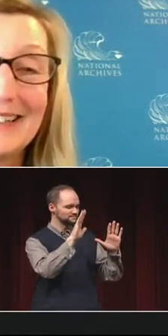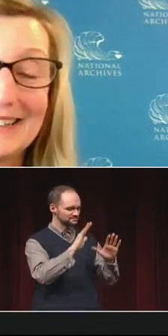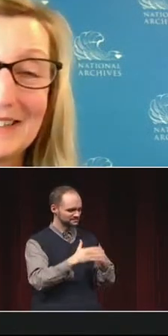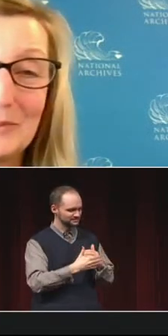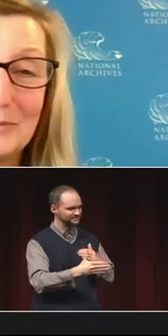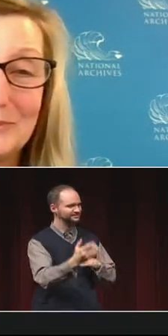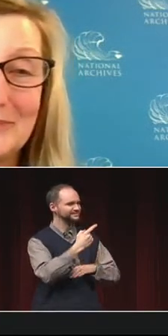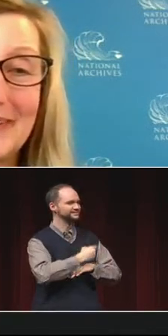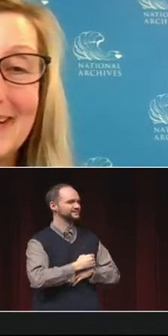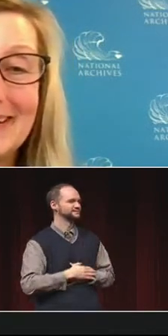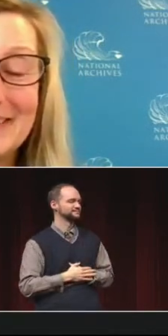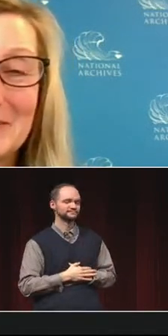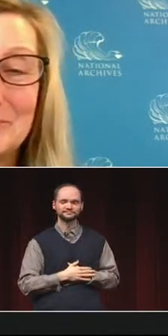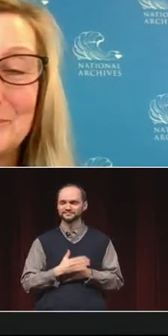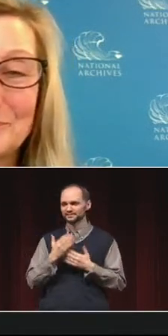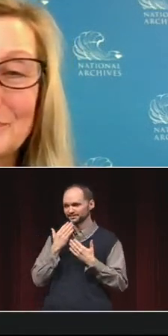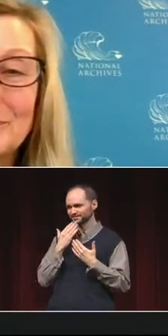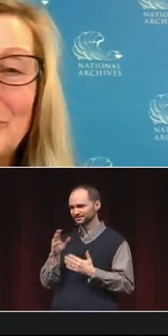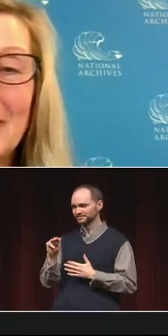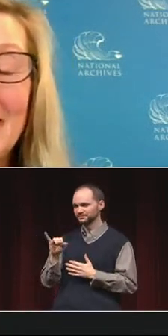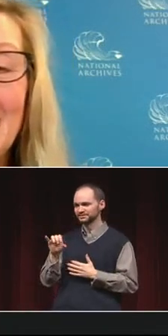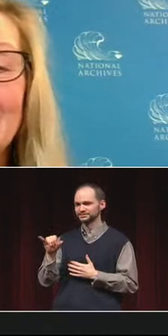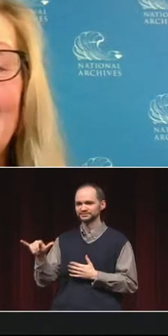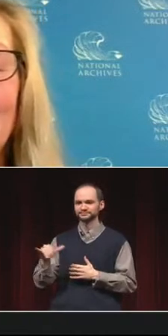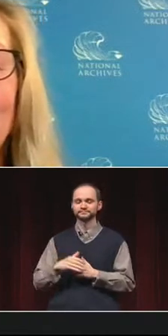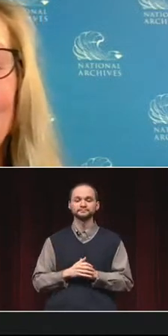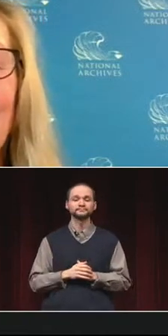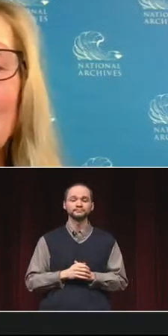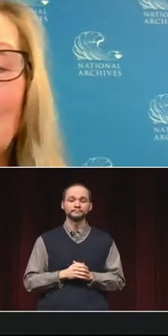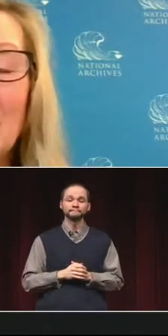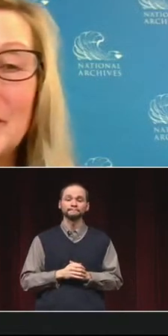: Thank you, Missy. >> >>: Thanks. And as I promised,